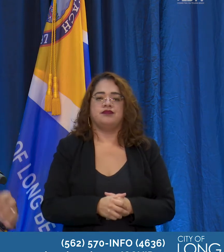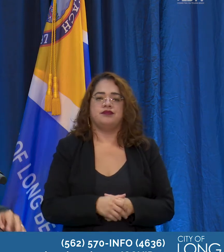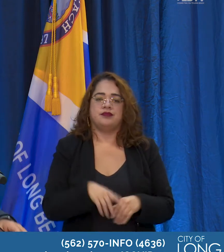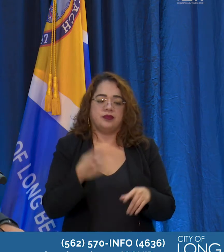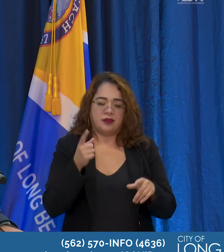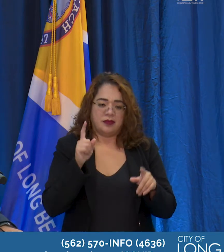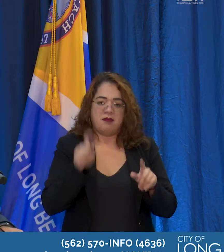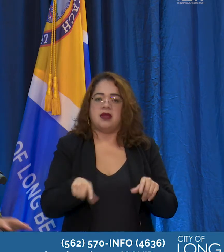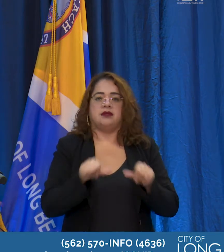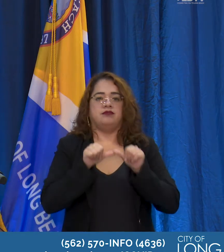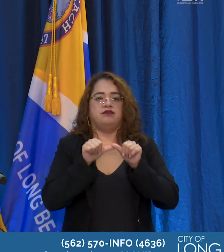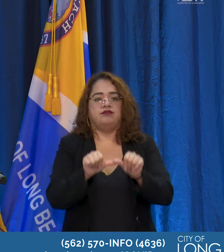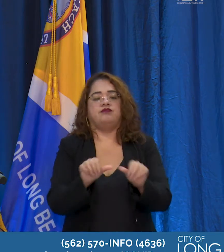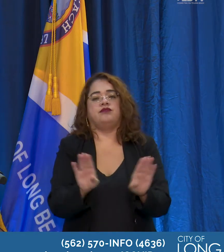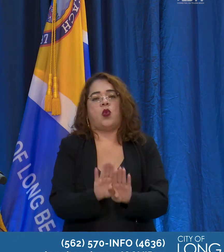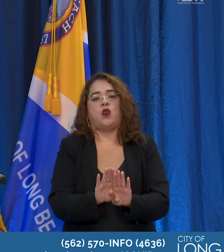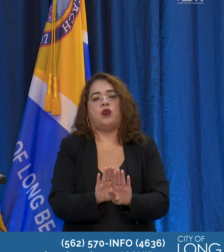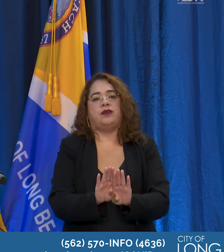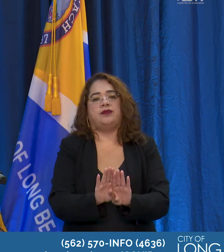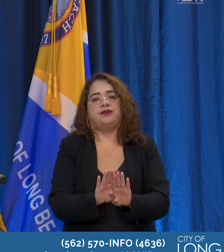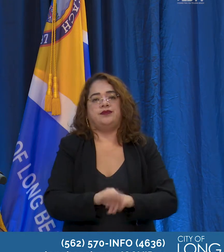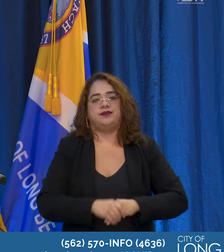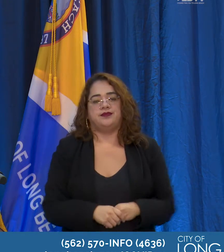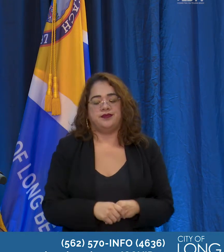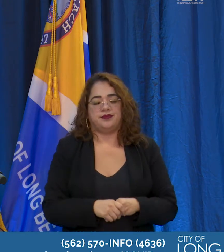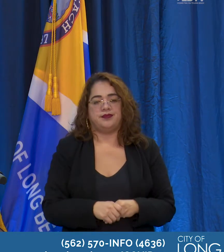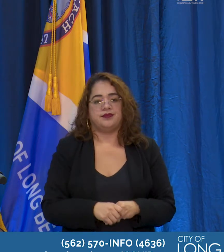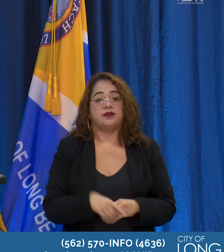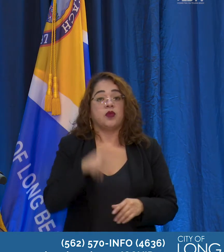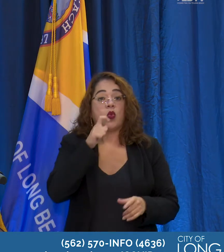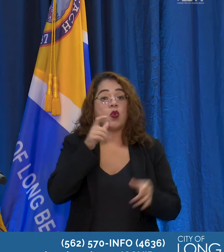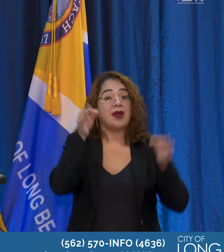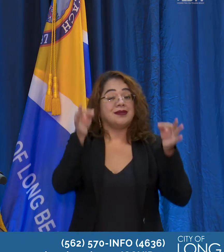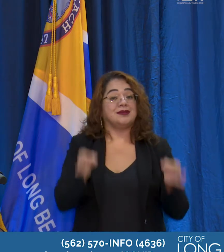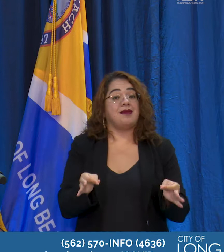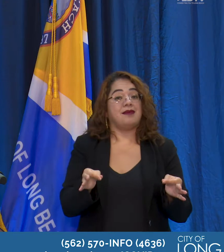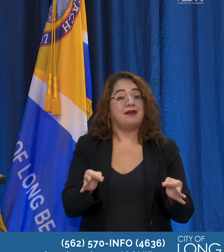industries. Those are all decided by the state